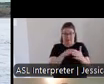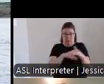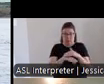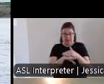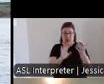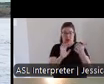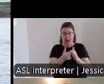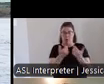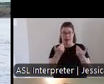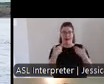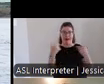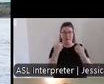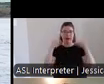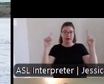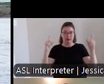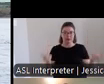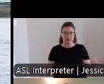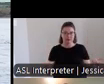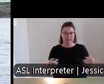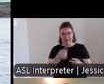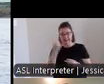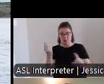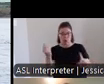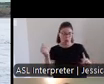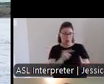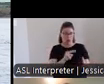Um, at least there's something for someone to consult. It didn't exist before.